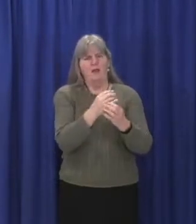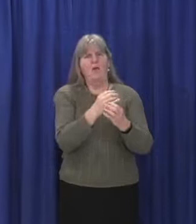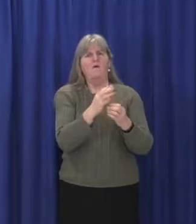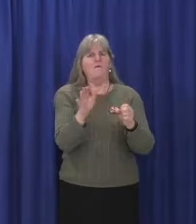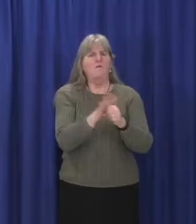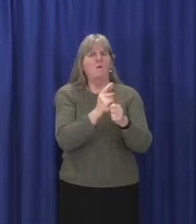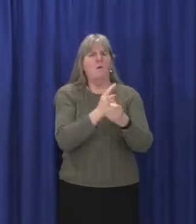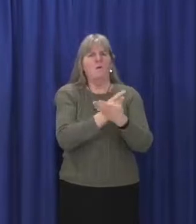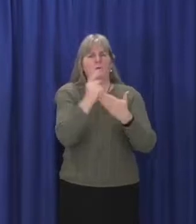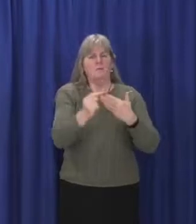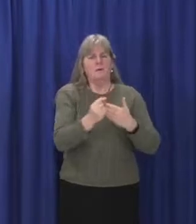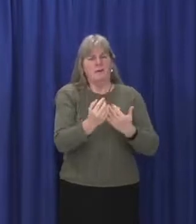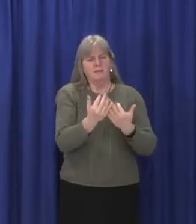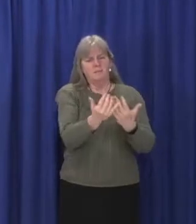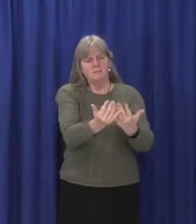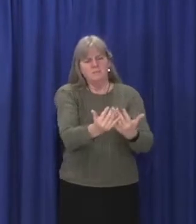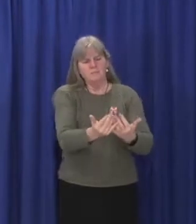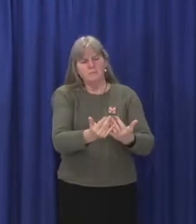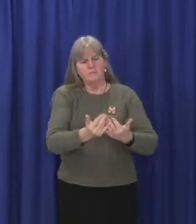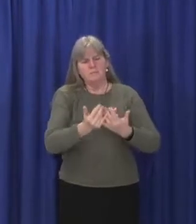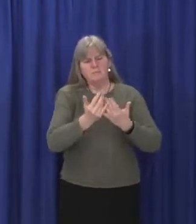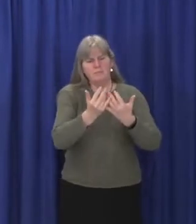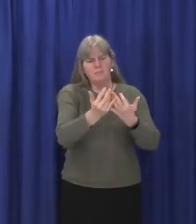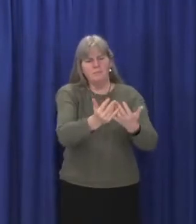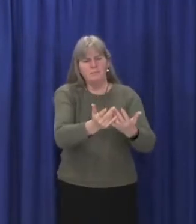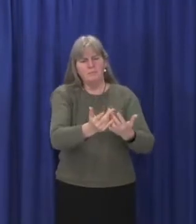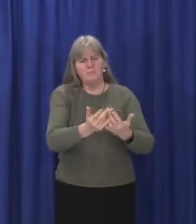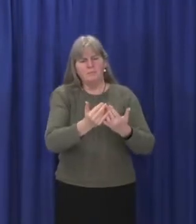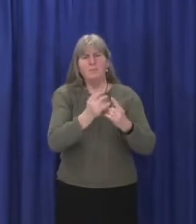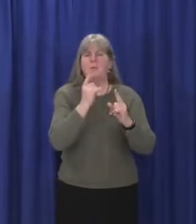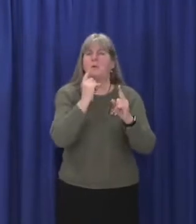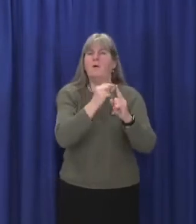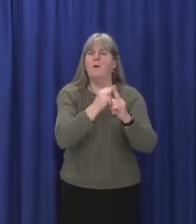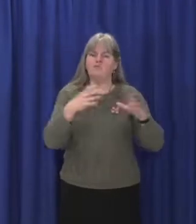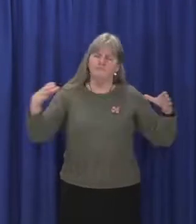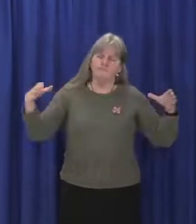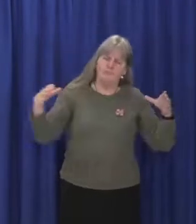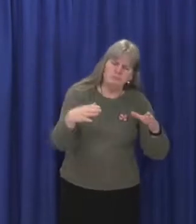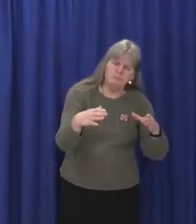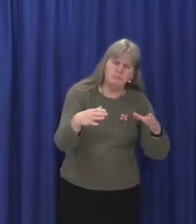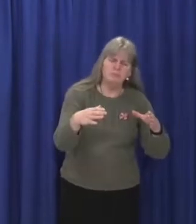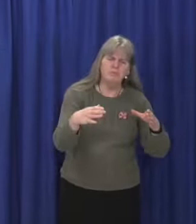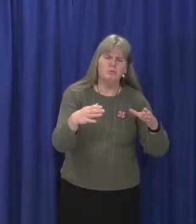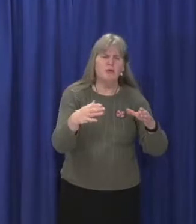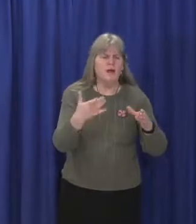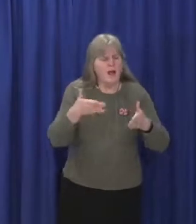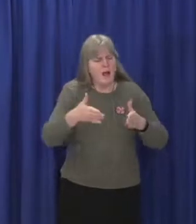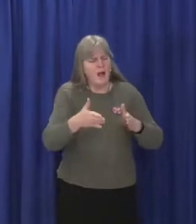with an intent to bring people together and to hold space for people as we grieve,